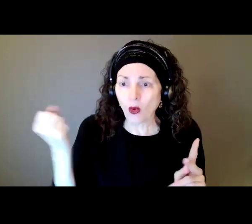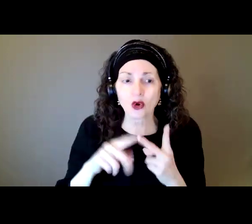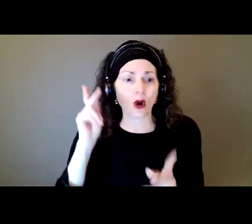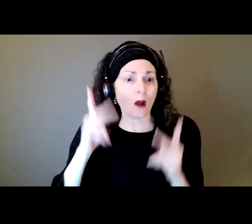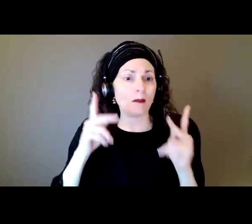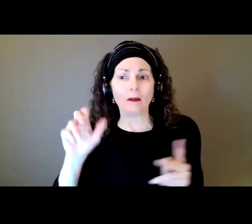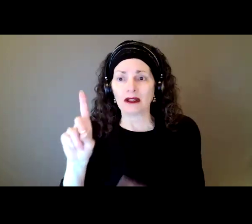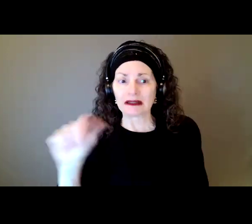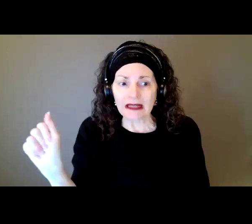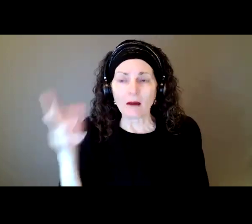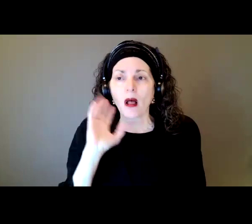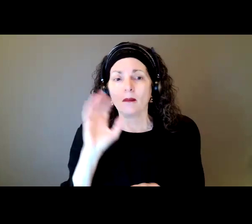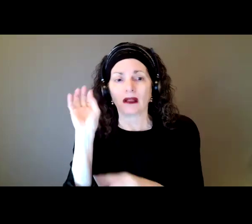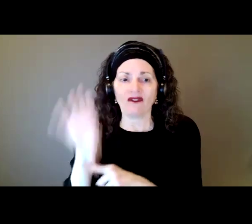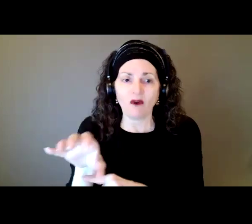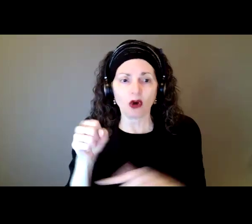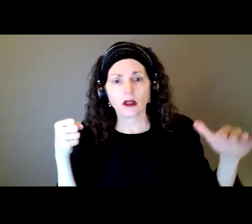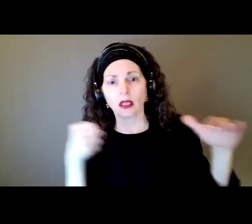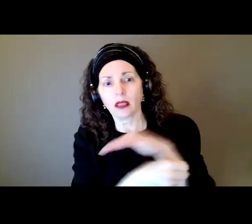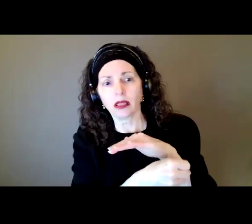placing both their health and safety at risk.